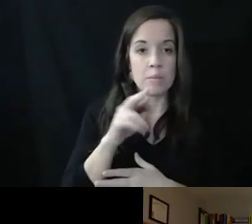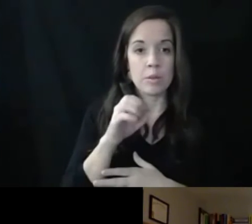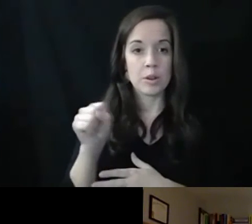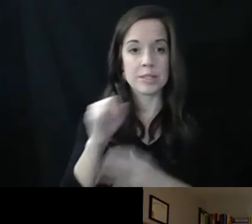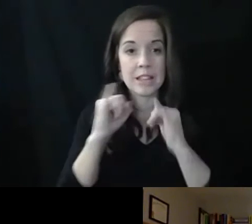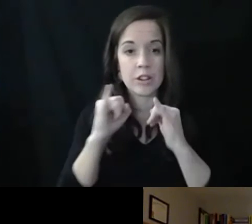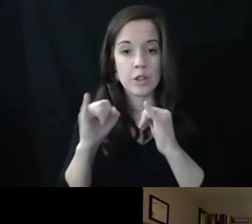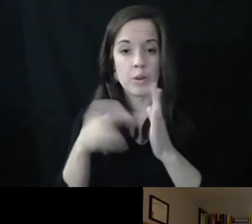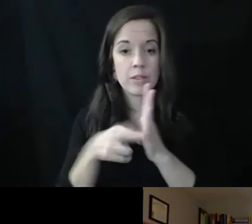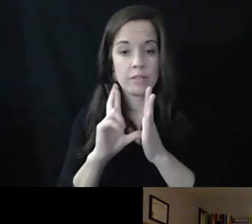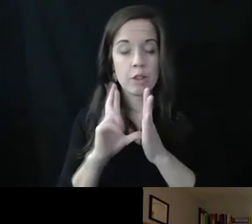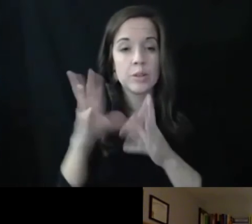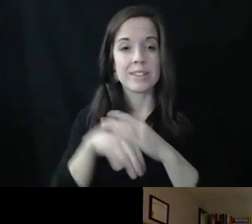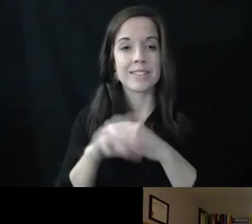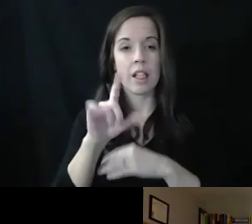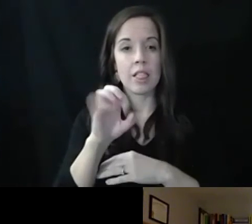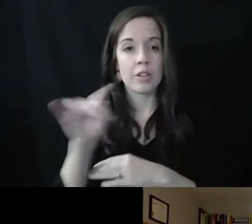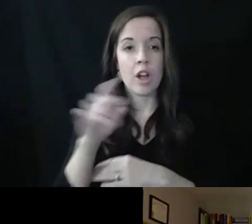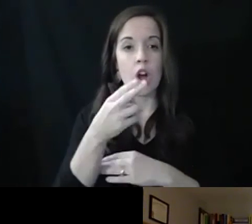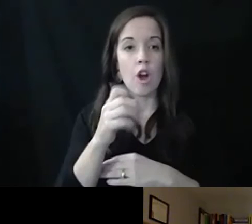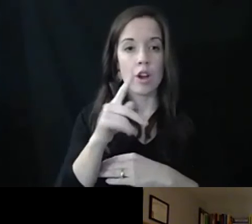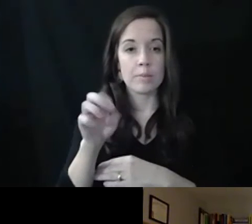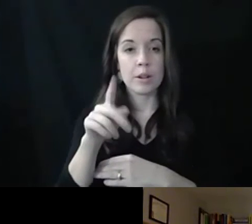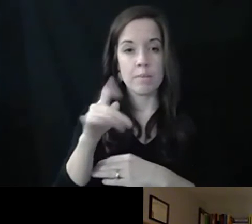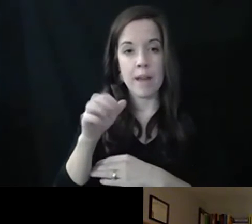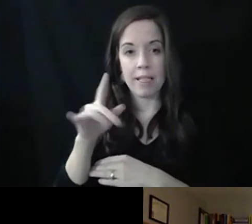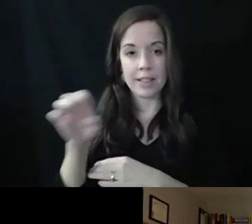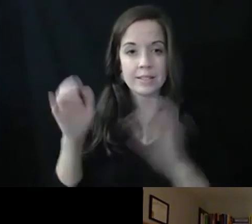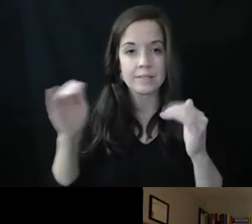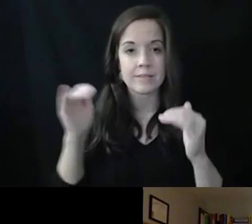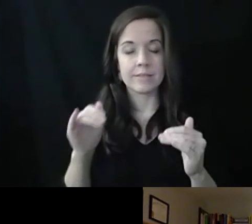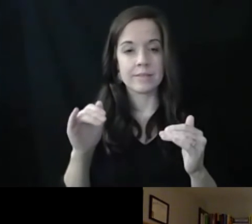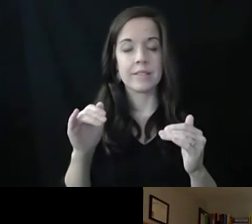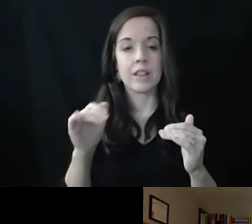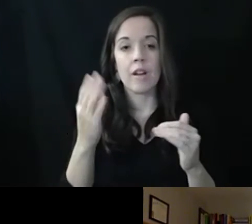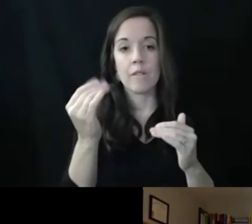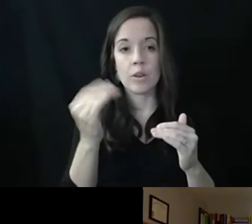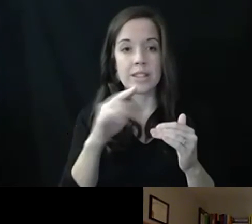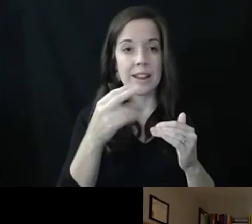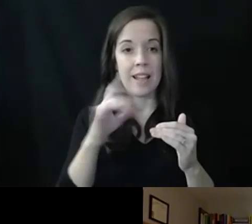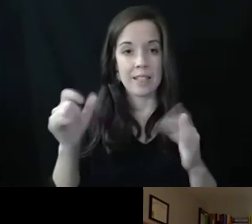journals including Harpur Palate, Puerto del Sol, Fourteen Hills, Poetry Daily, and others,